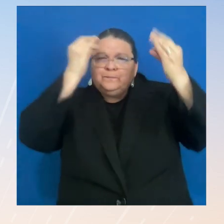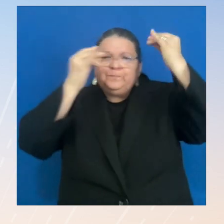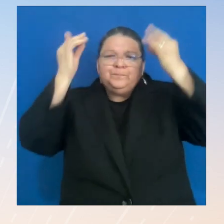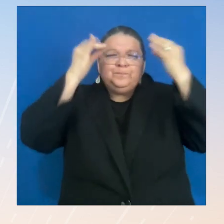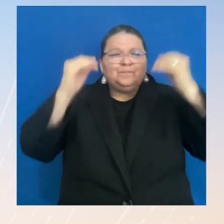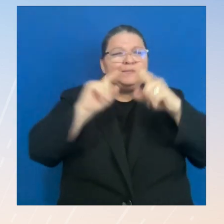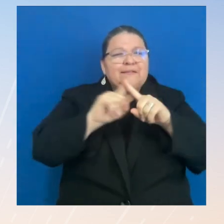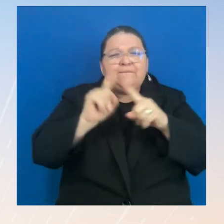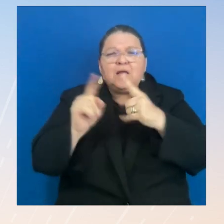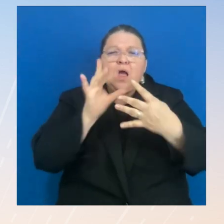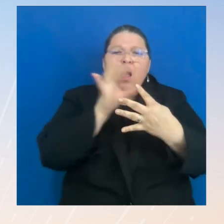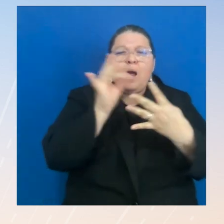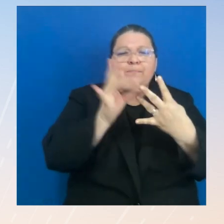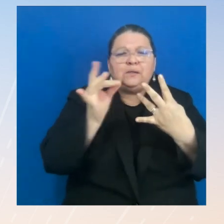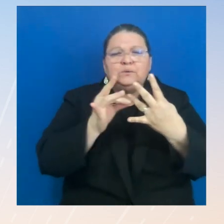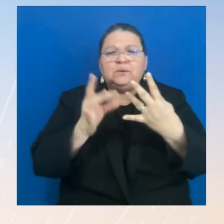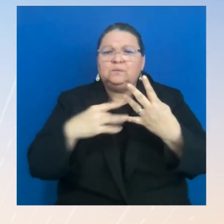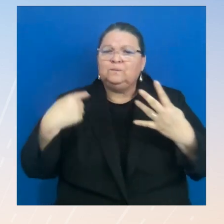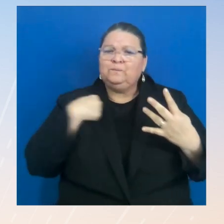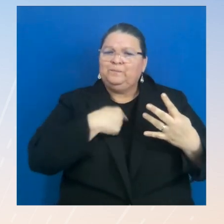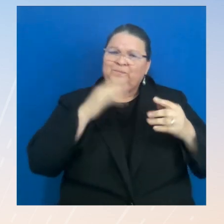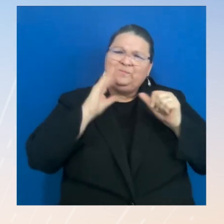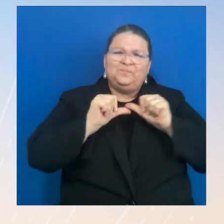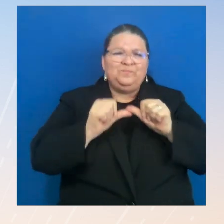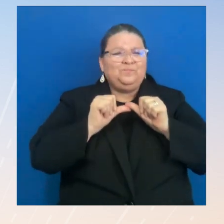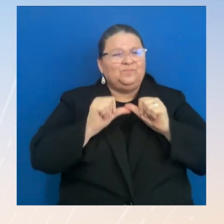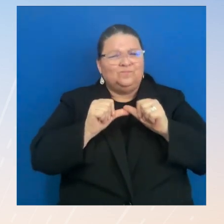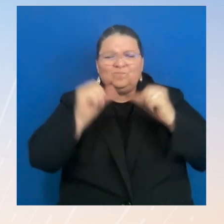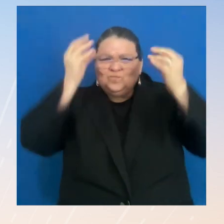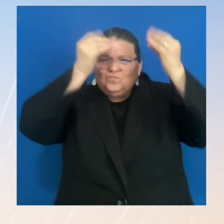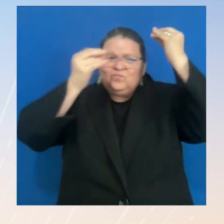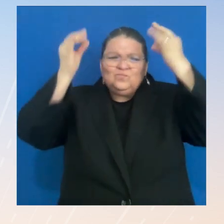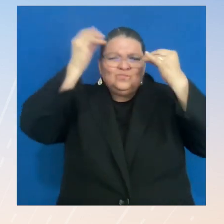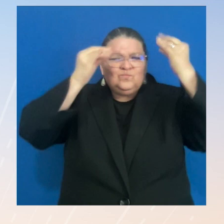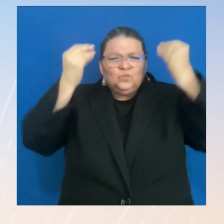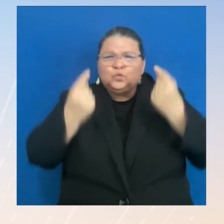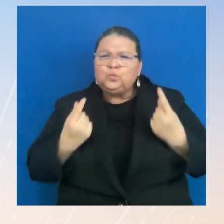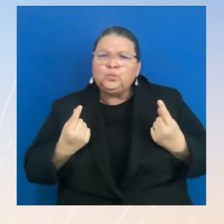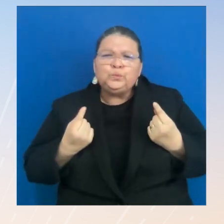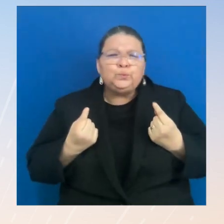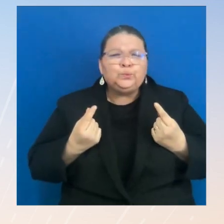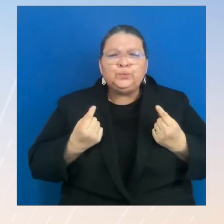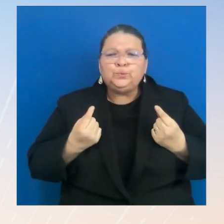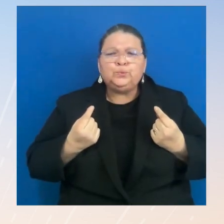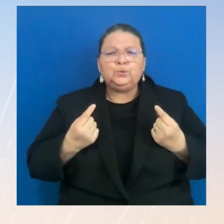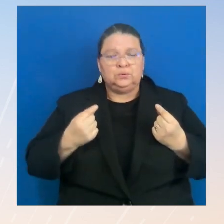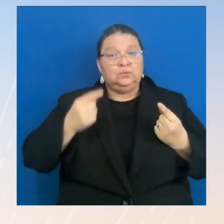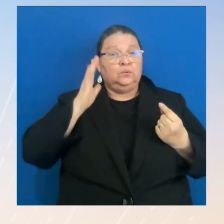and also to engage with global suppliers about what can be done to ensure that the supply